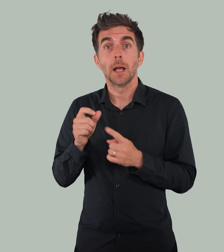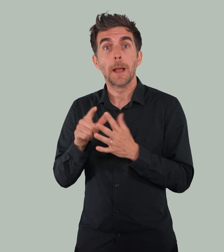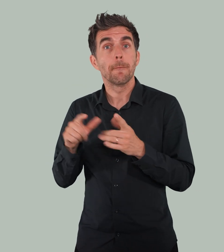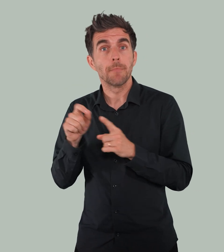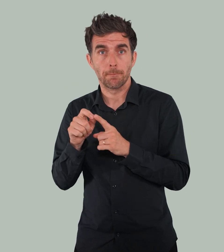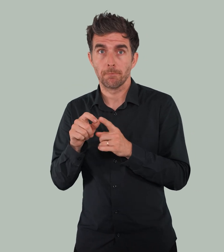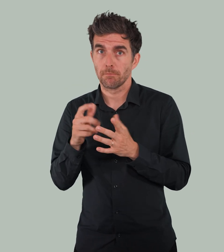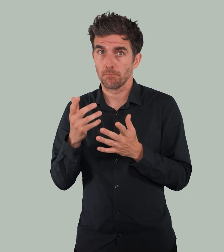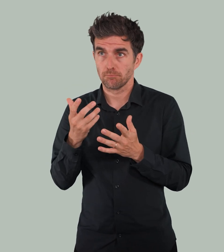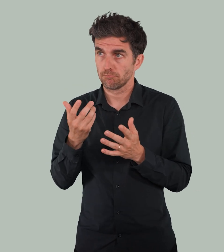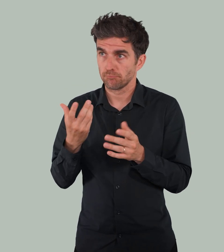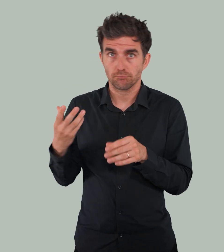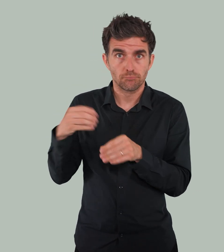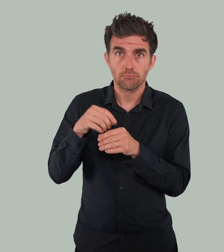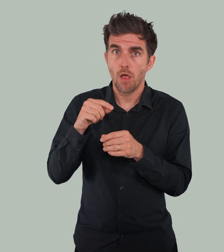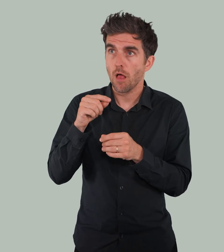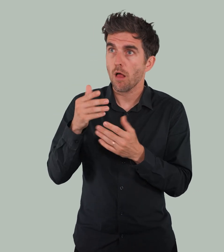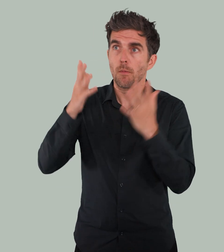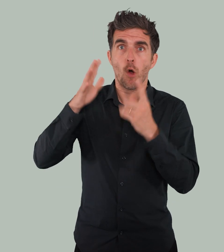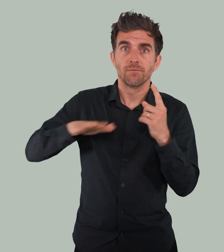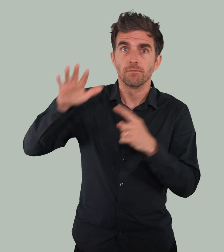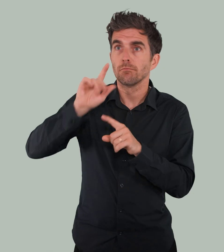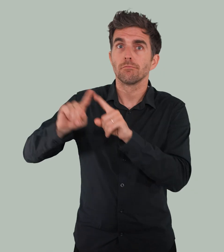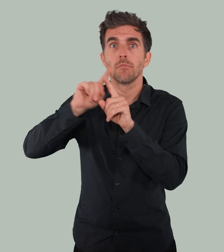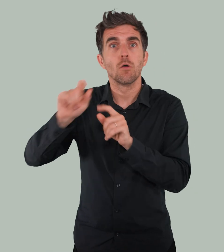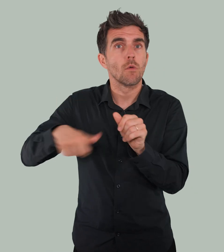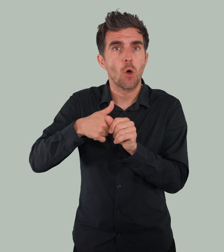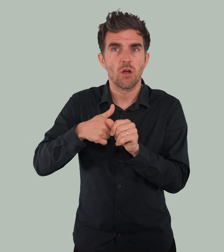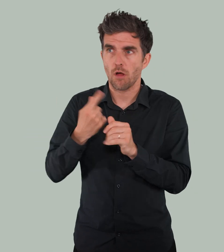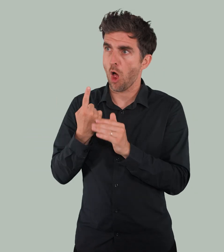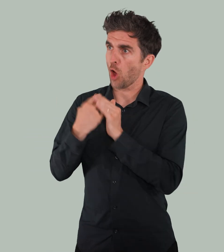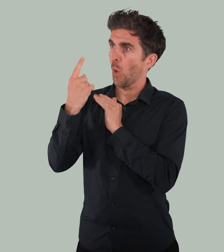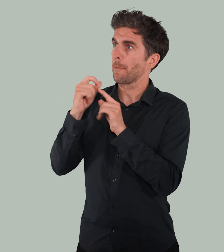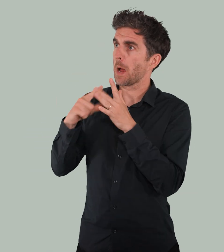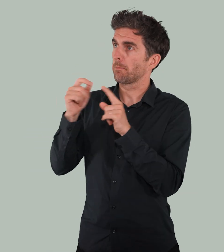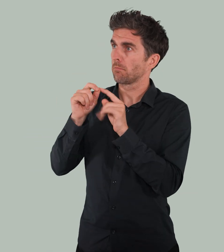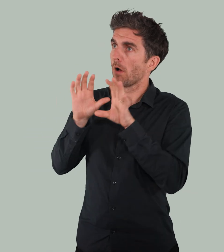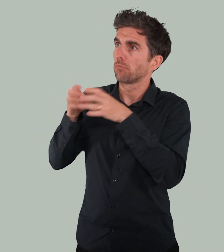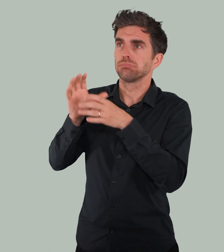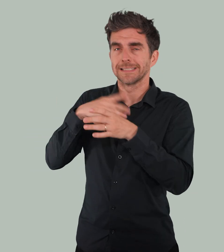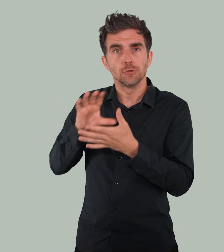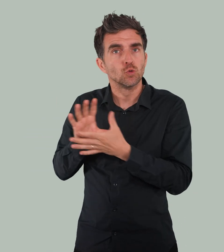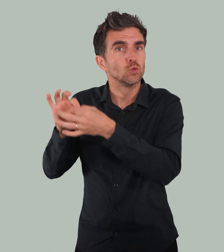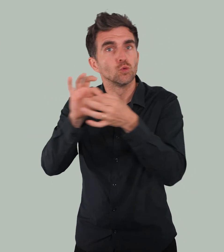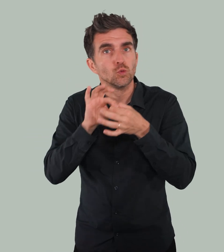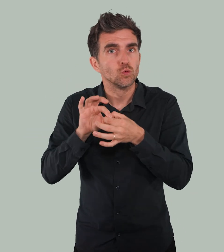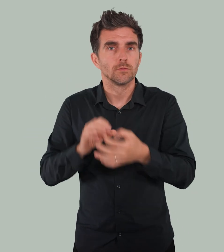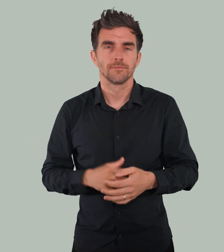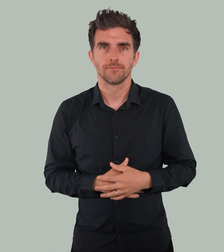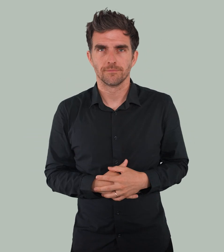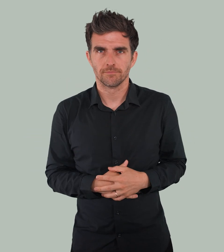PIP plays alongside wider forms of support, rather than on its own.